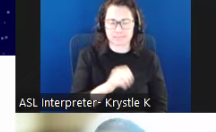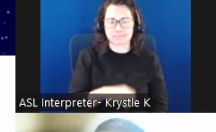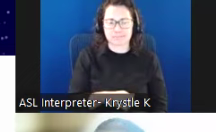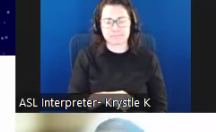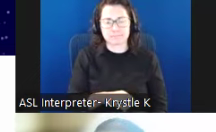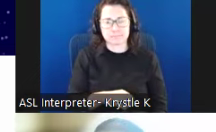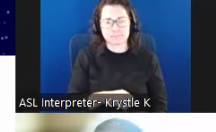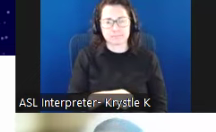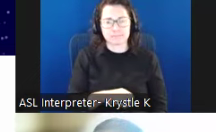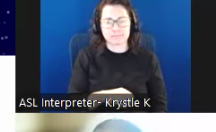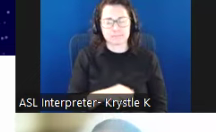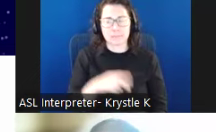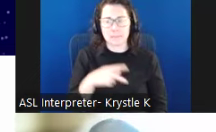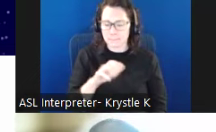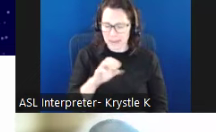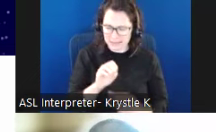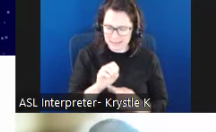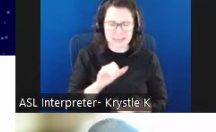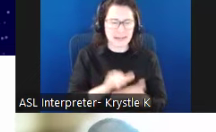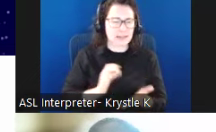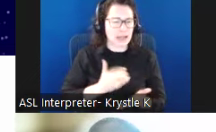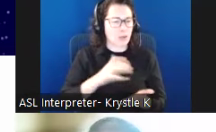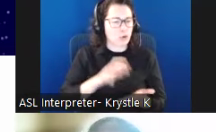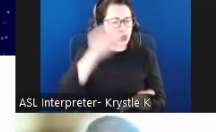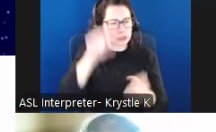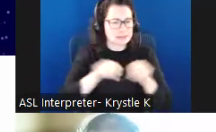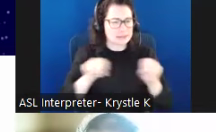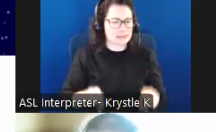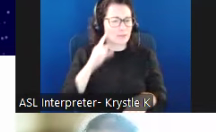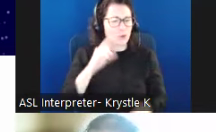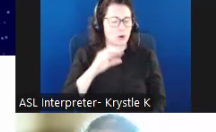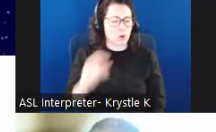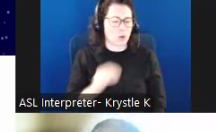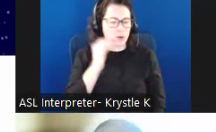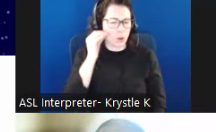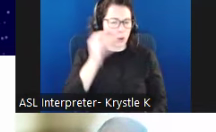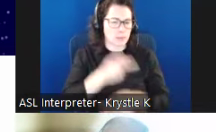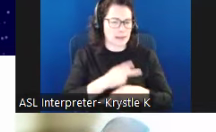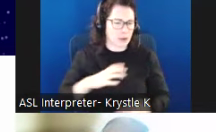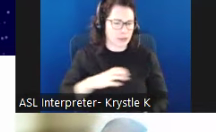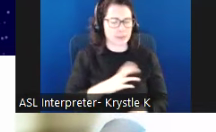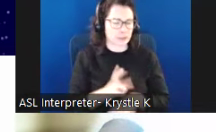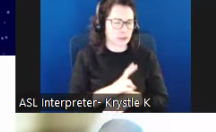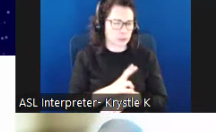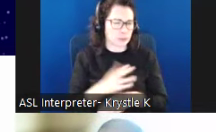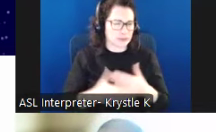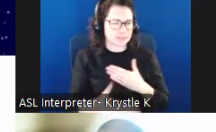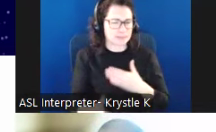equip it's the learning system that Oregon Homecare Commission uses. So,